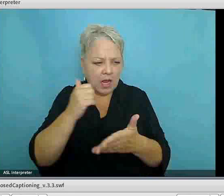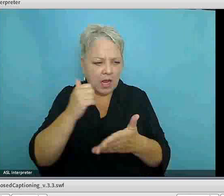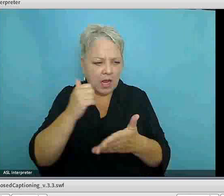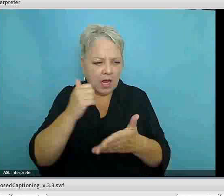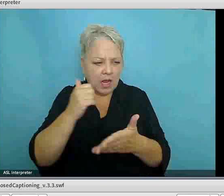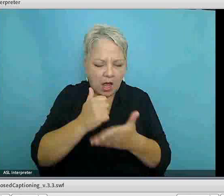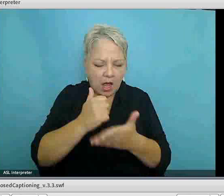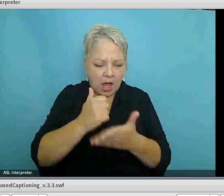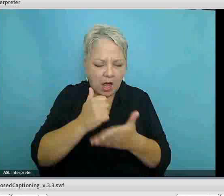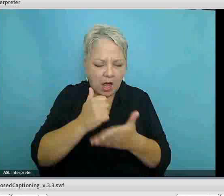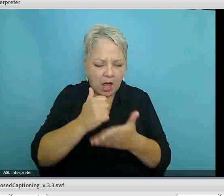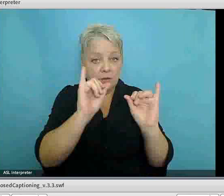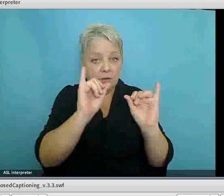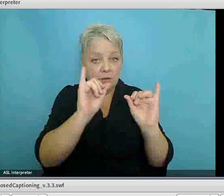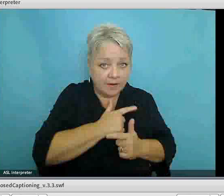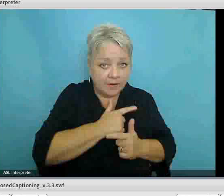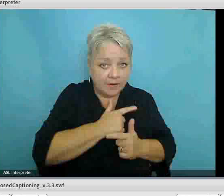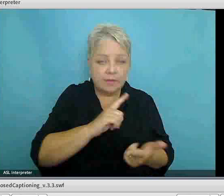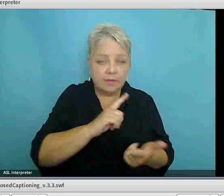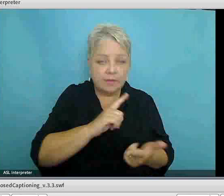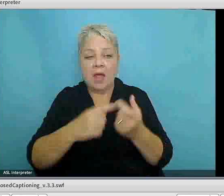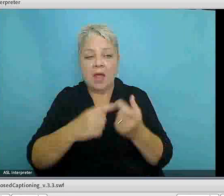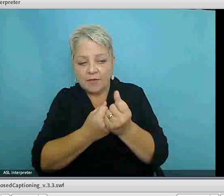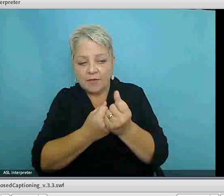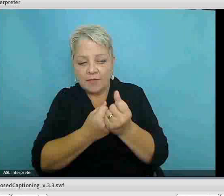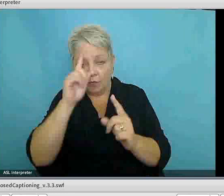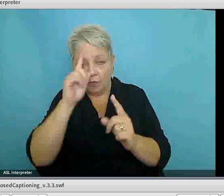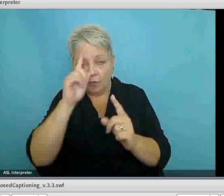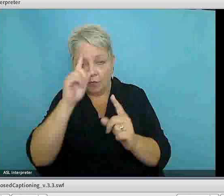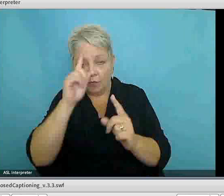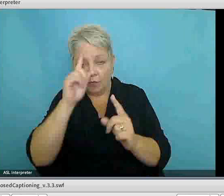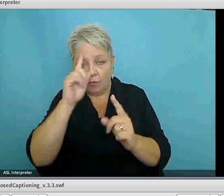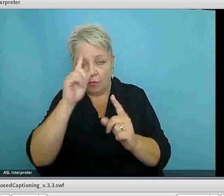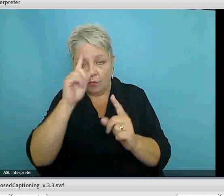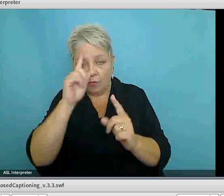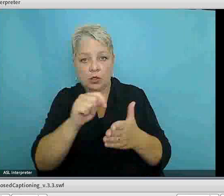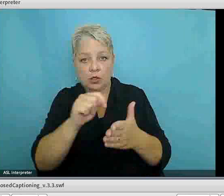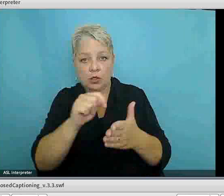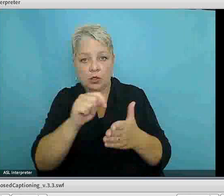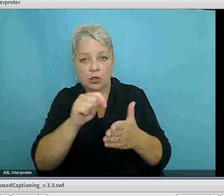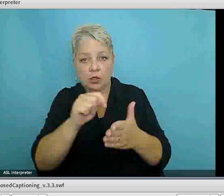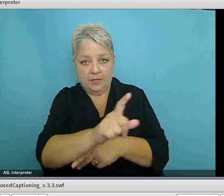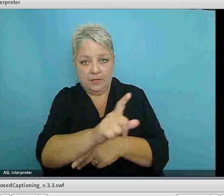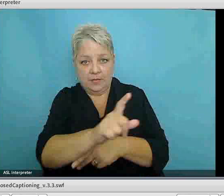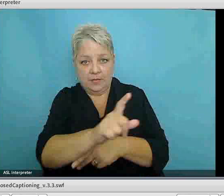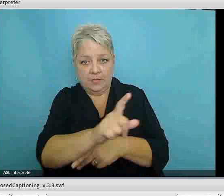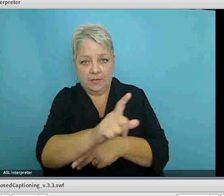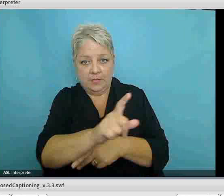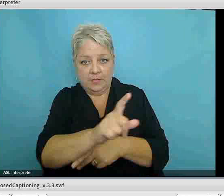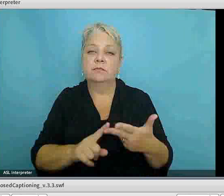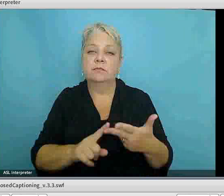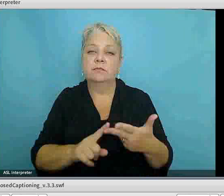for the LTSS needs of the -- to serve the needs of the enrollee, provide education to